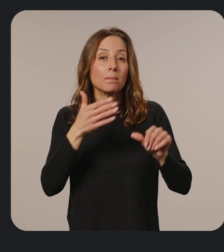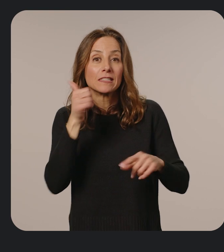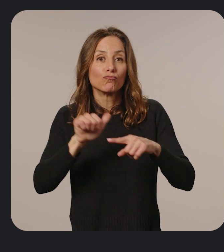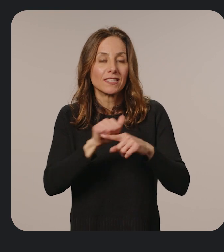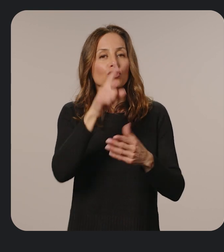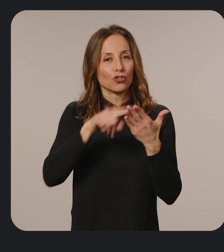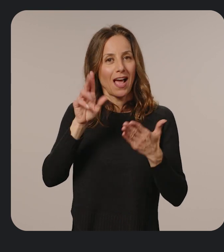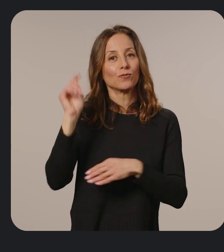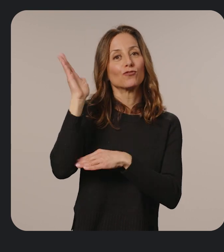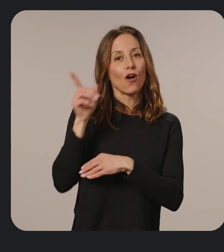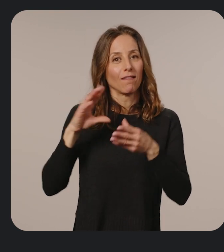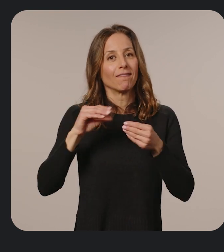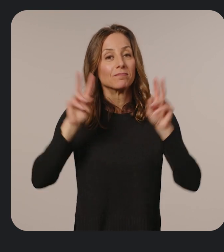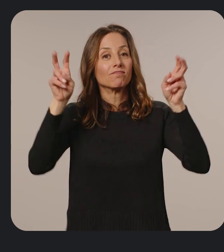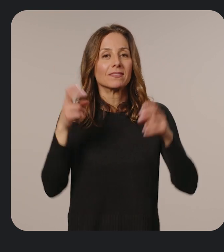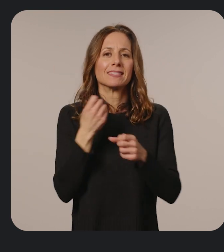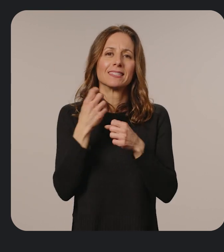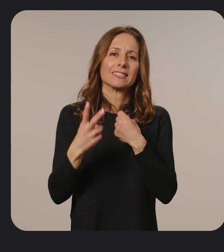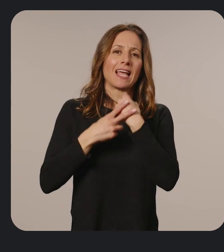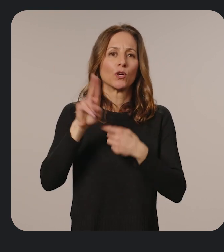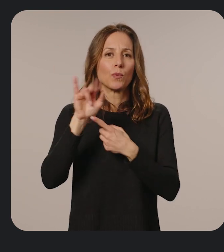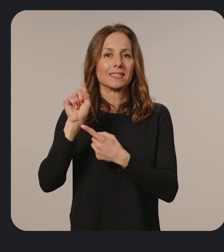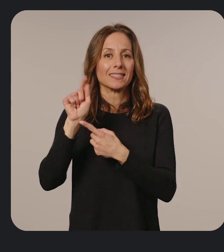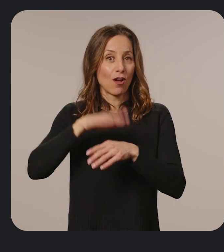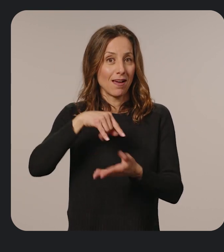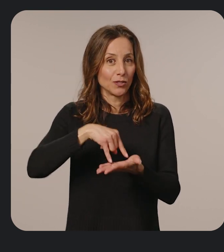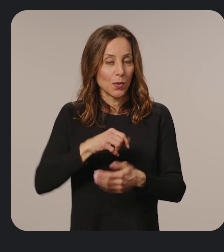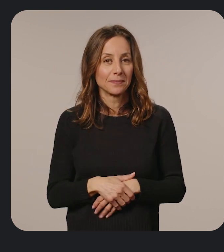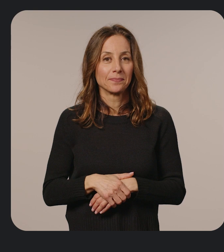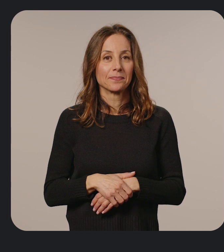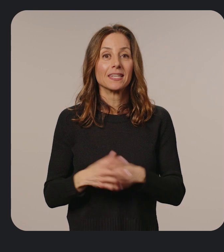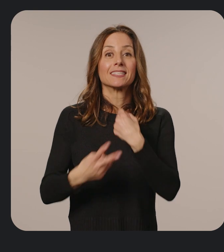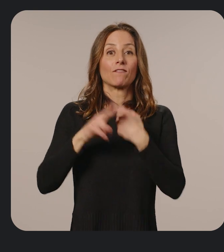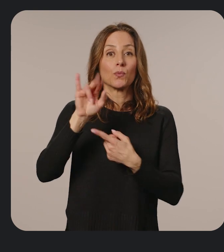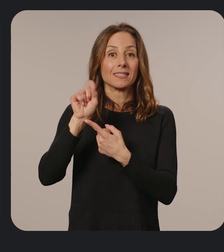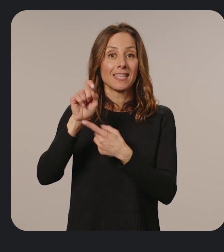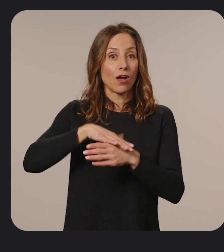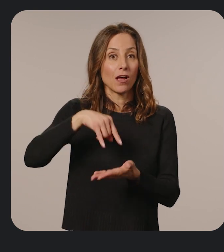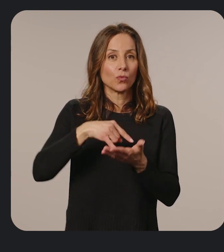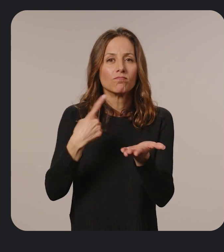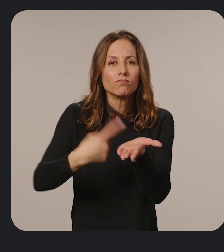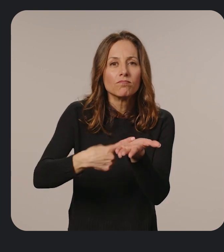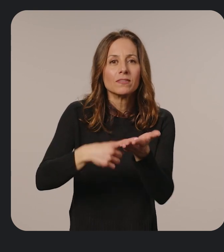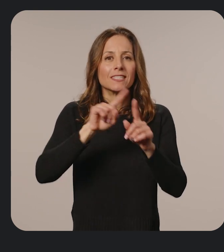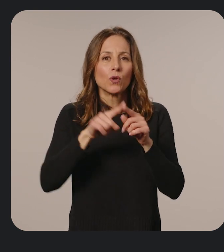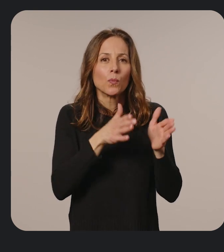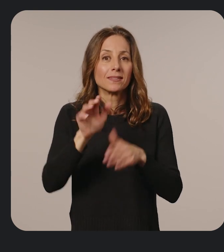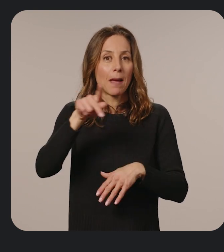To learn more about architecture best practices, check out the talk on Saving UI State on Android. Saving UI State on Android goes over the different ways